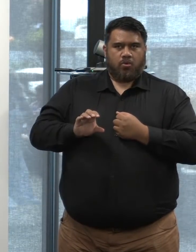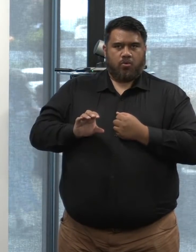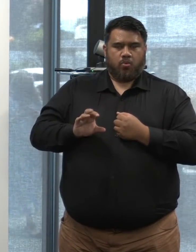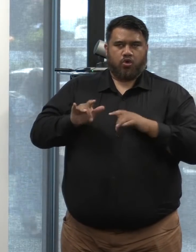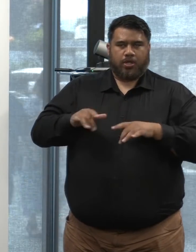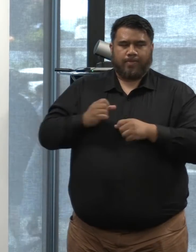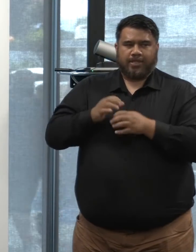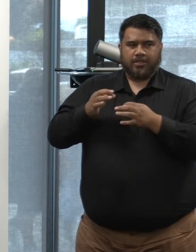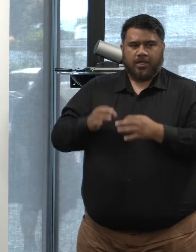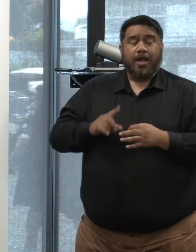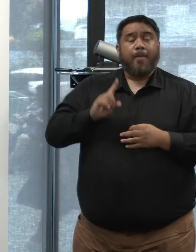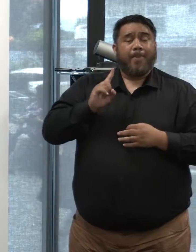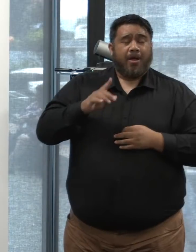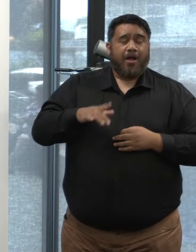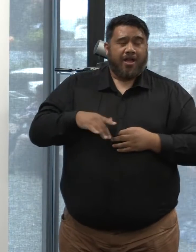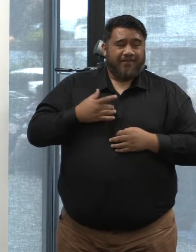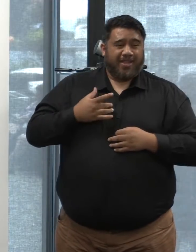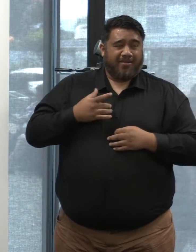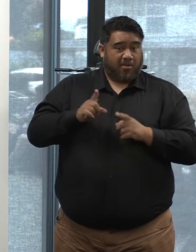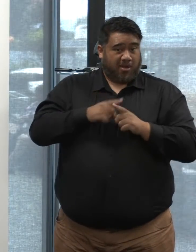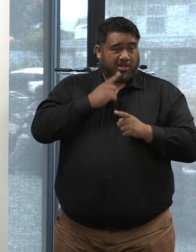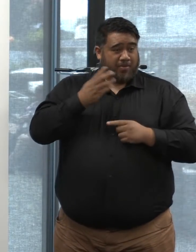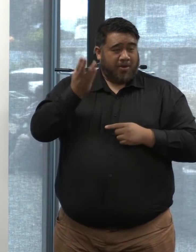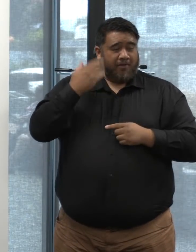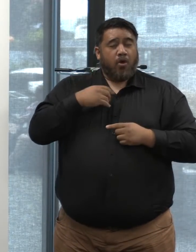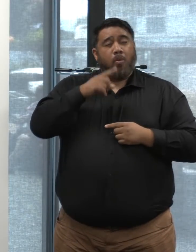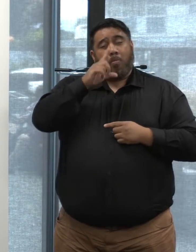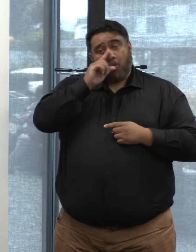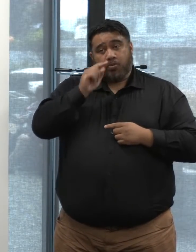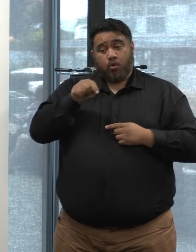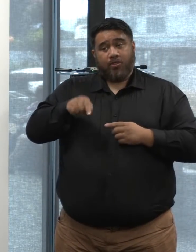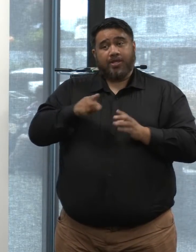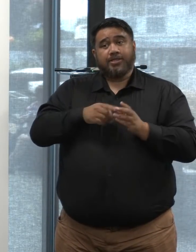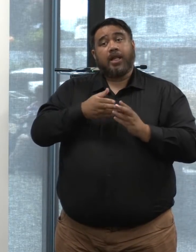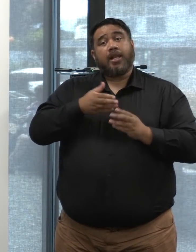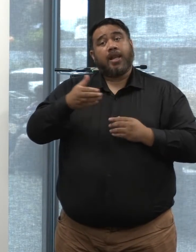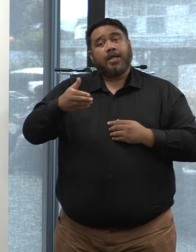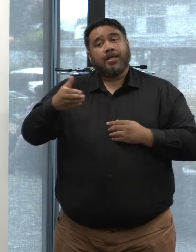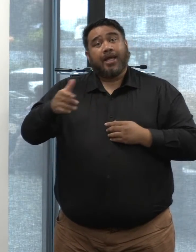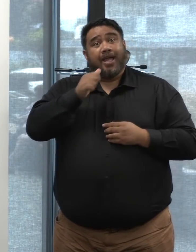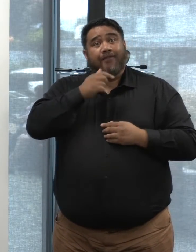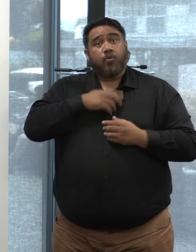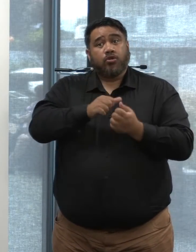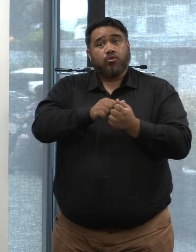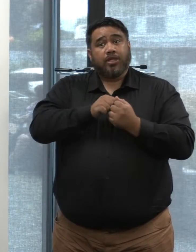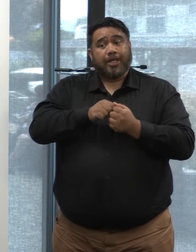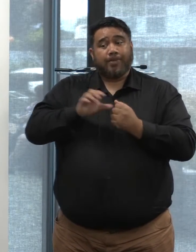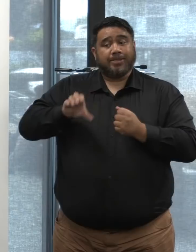booster dose requirement in order to keep your tooth to forget or get a new one, but I